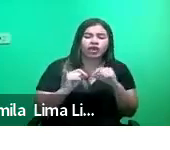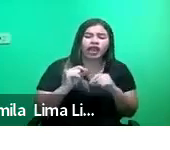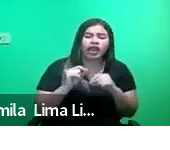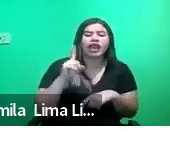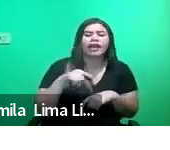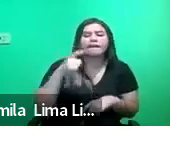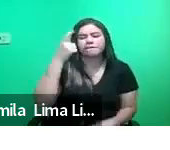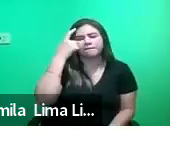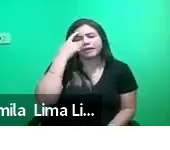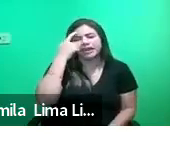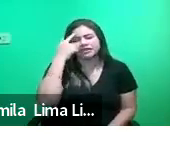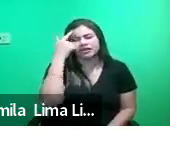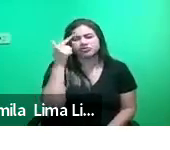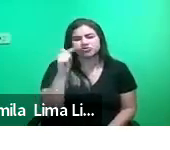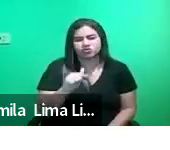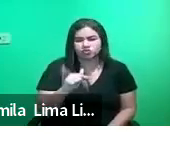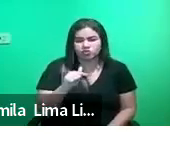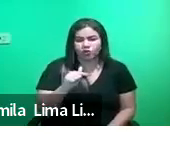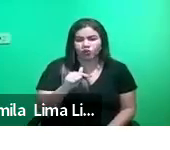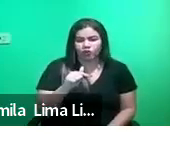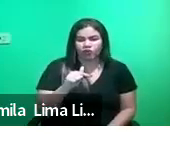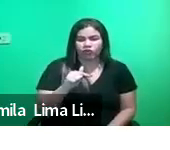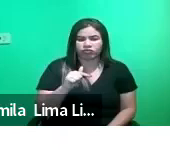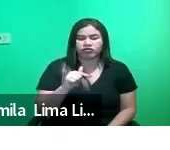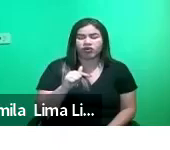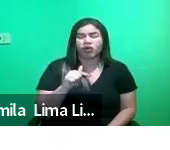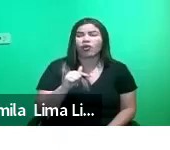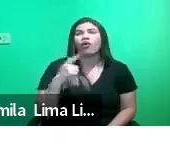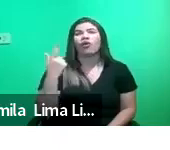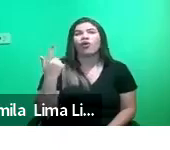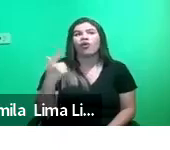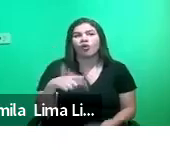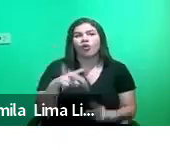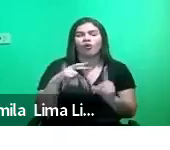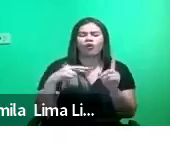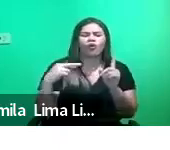to rethink to relook out to rethink to relook out this genetic out this genetic law from that